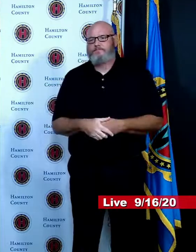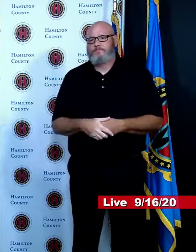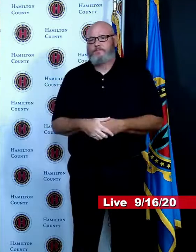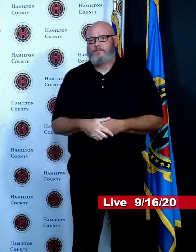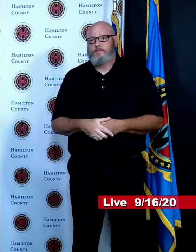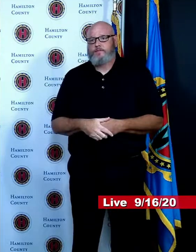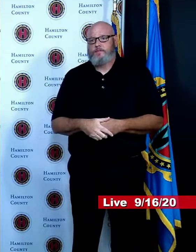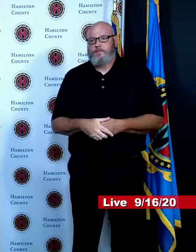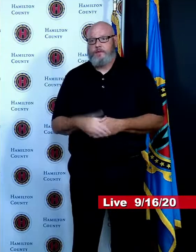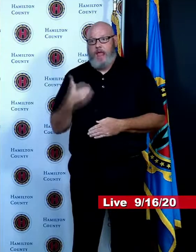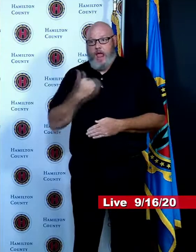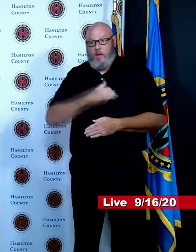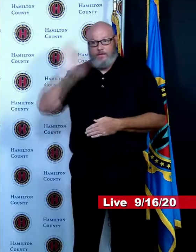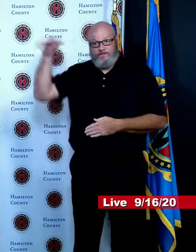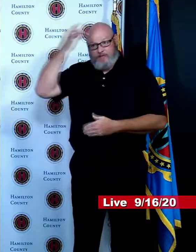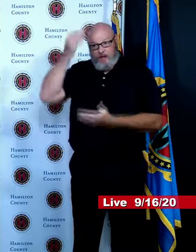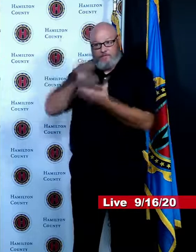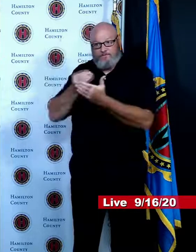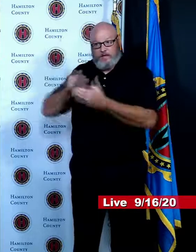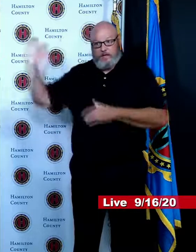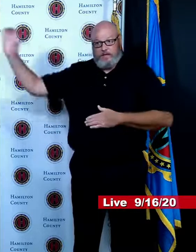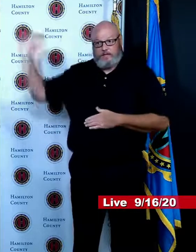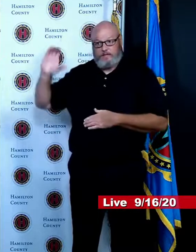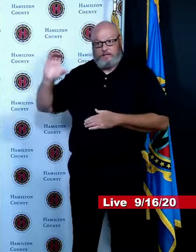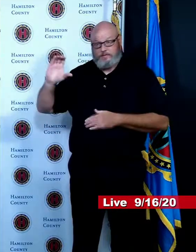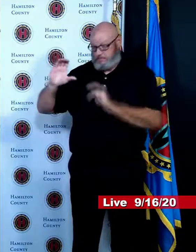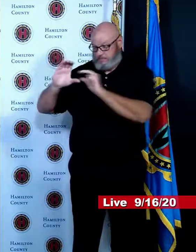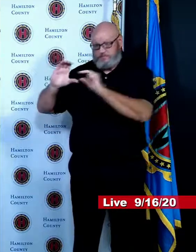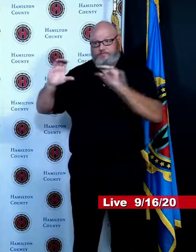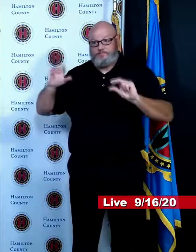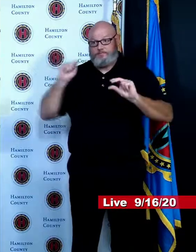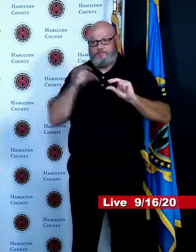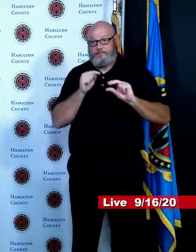testing sites are really dictated by the prevalence in those areas and that's